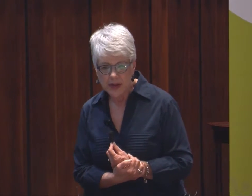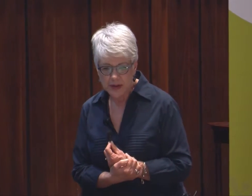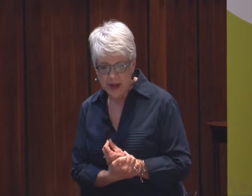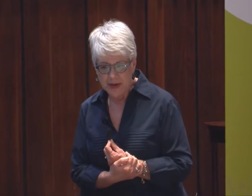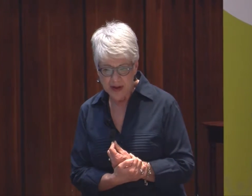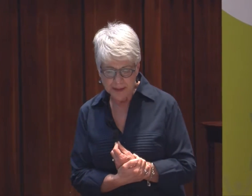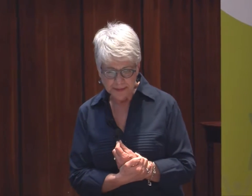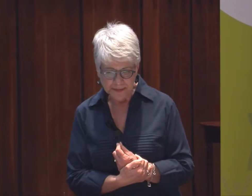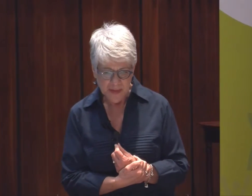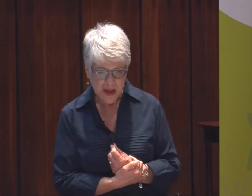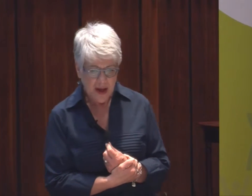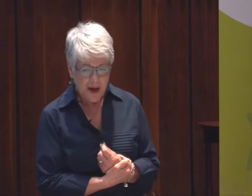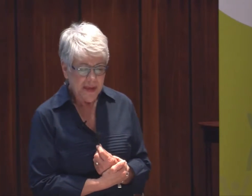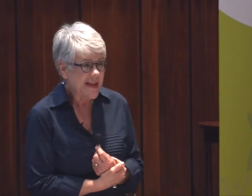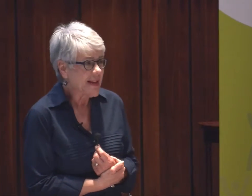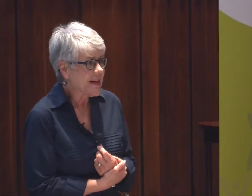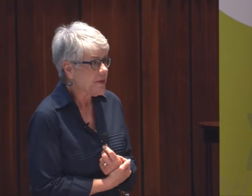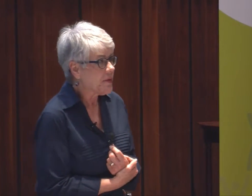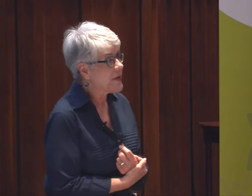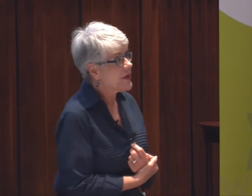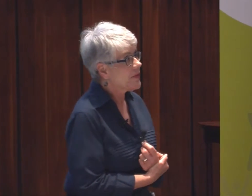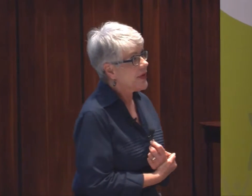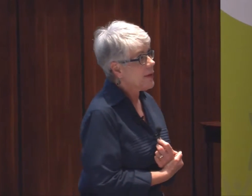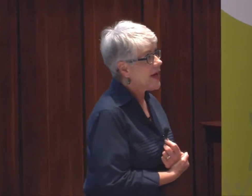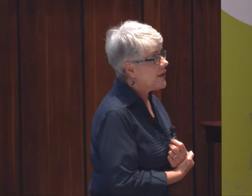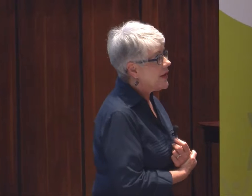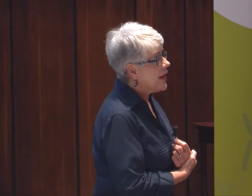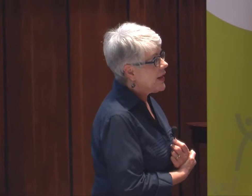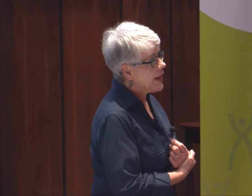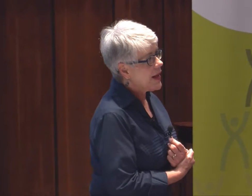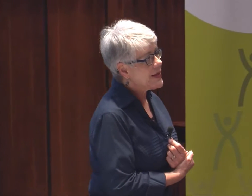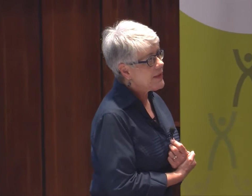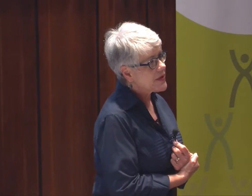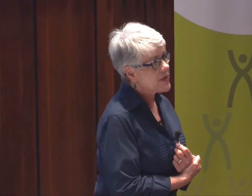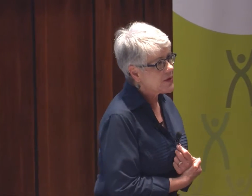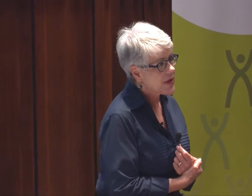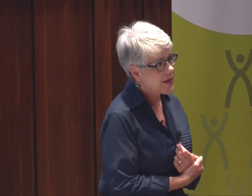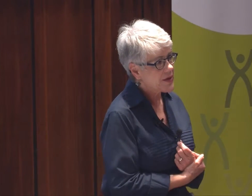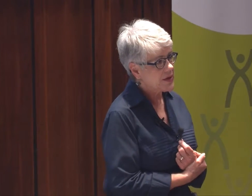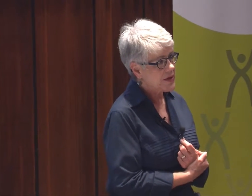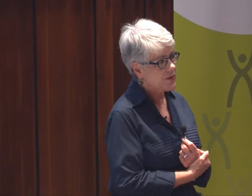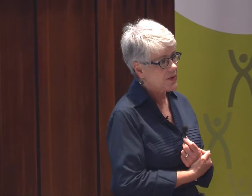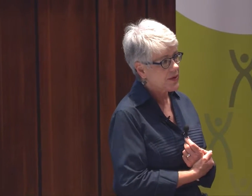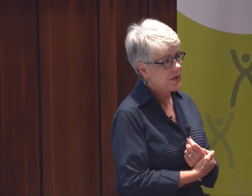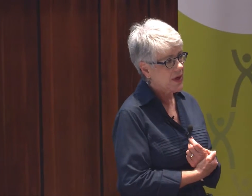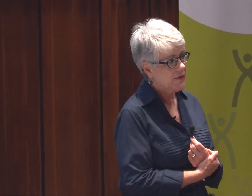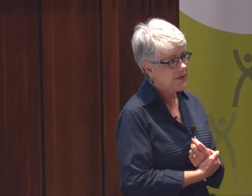these are some of them. Basically when you think about it, any kind/any time there's a neurological disorder of some